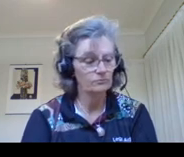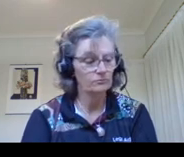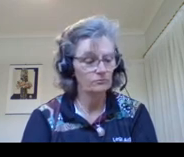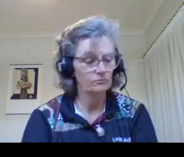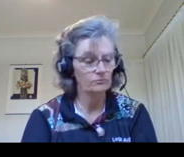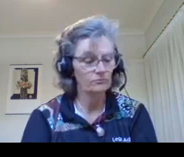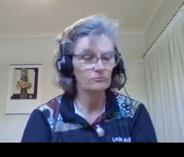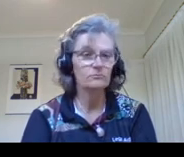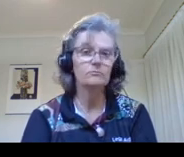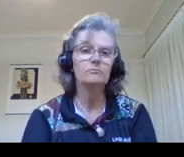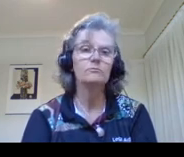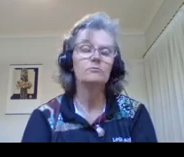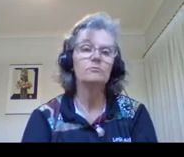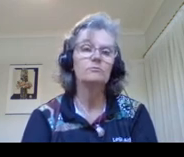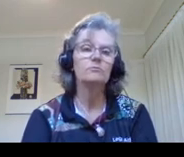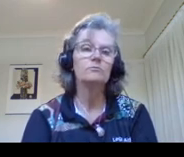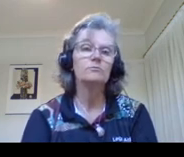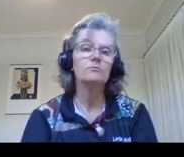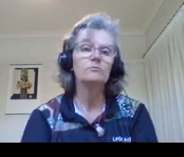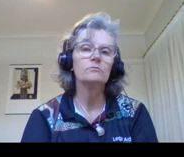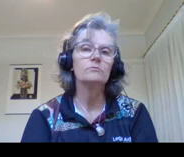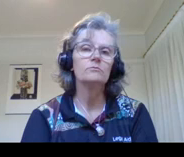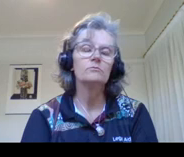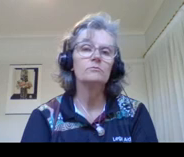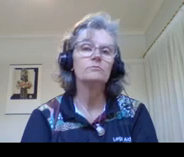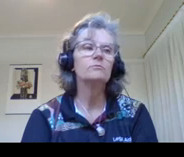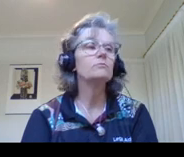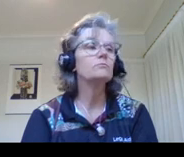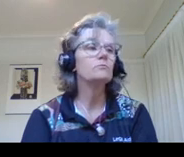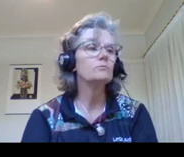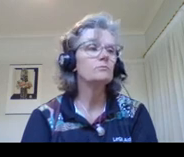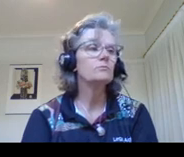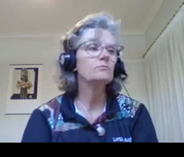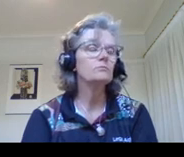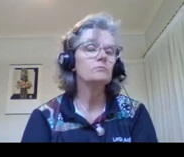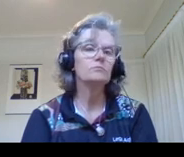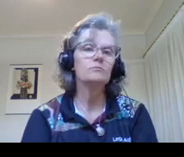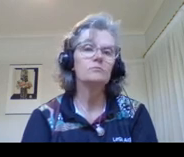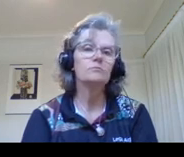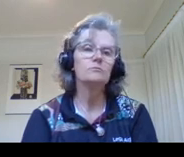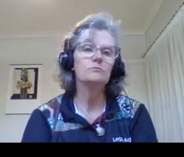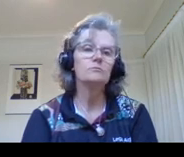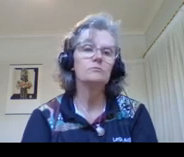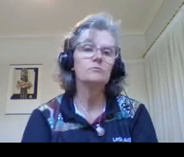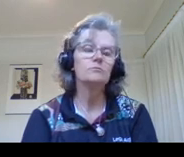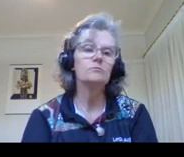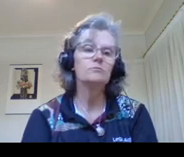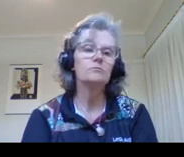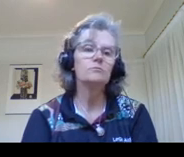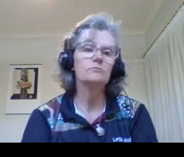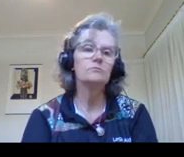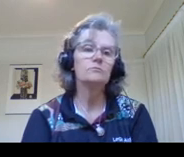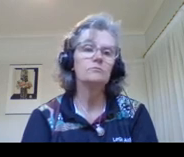been provided and things like that it doesn't necessarily cover people where they've transferred